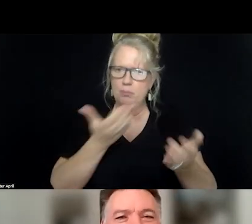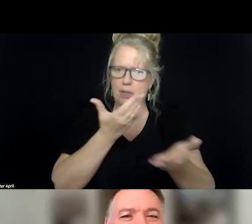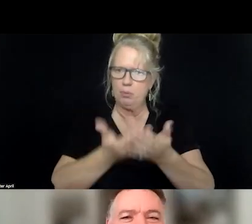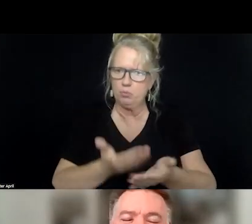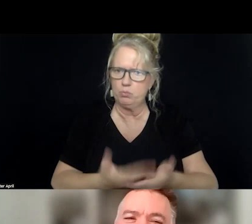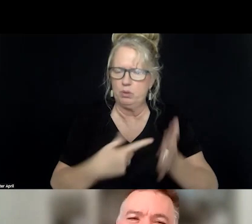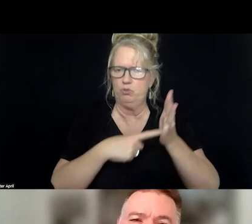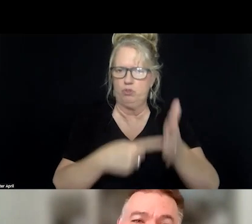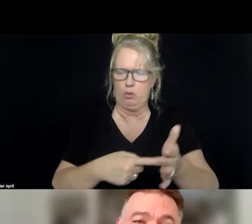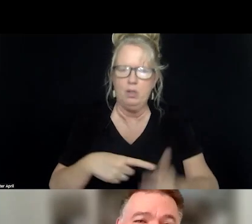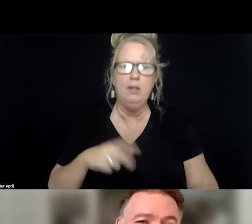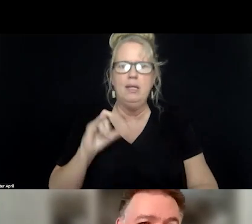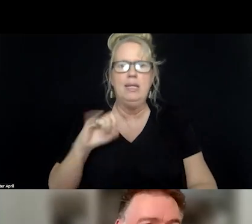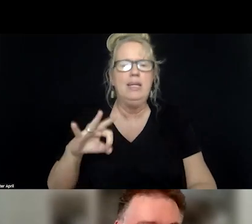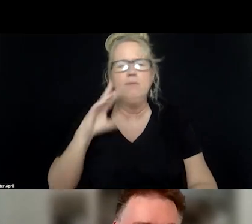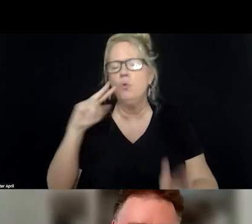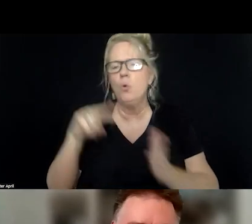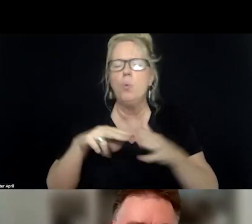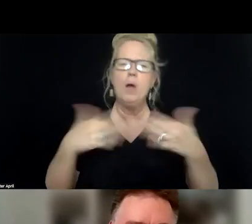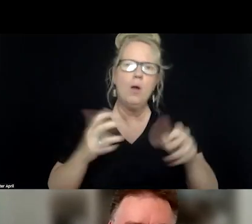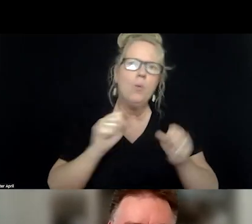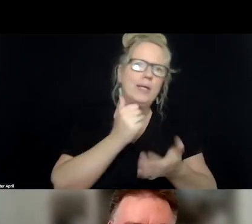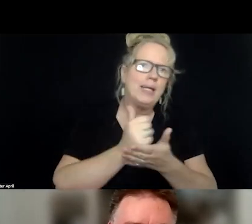IF YOU ARE LOOKING AT HELPING PEOPLE IN THE EMERGENCY DEPARTMENT,